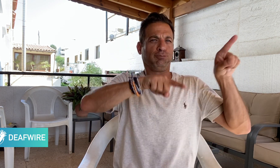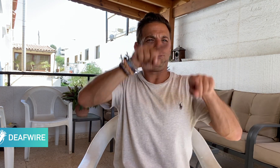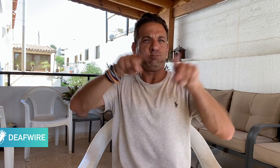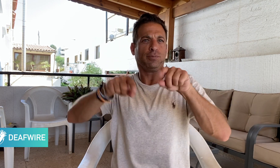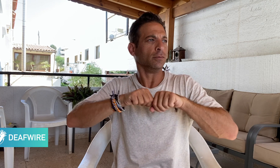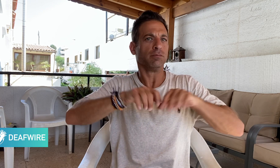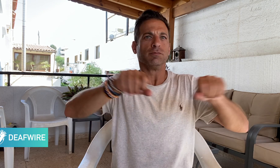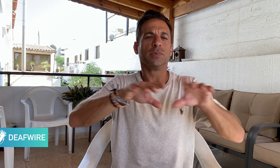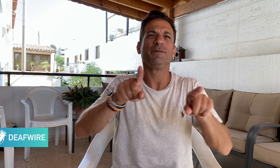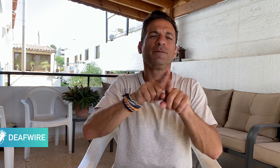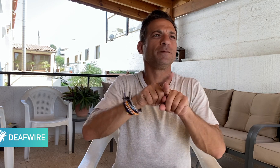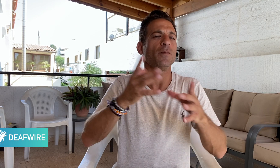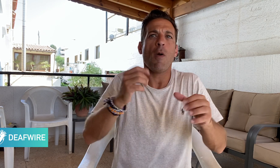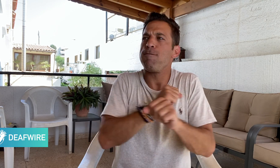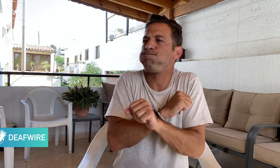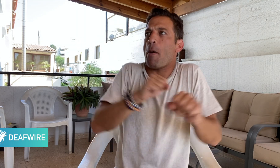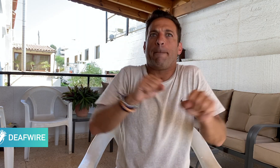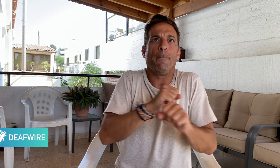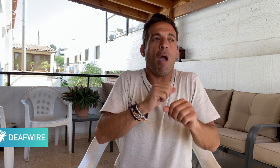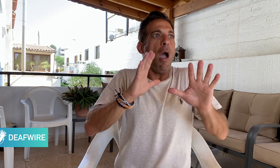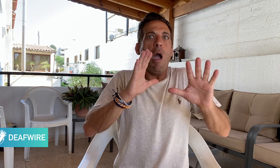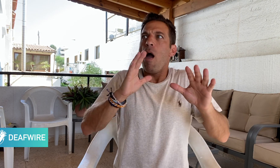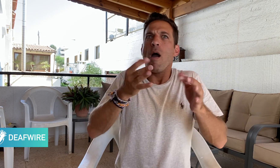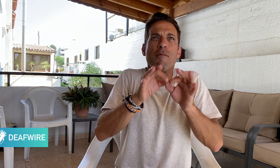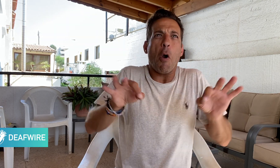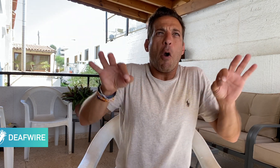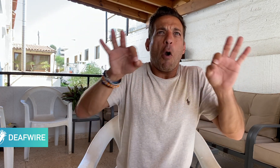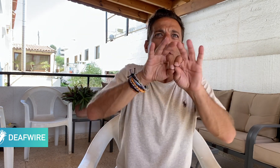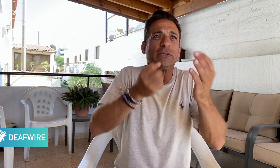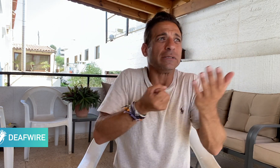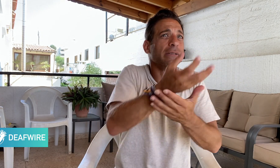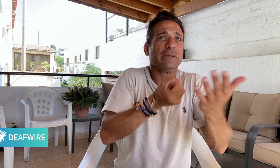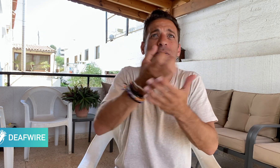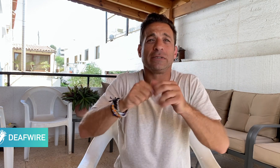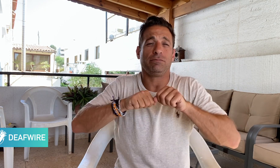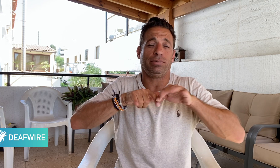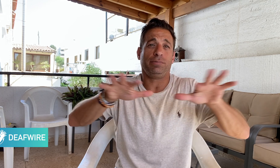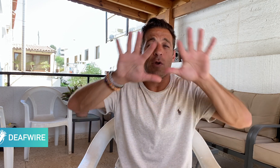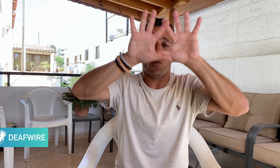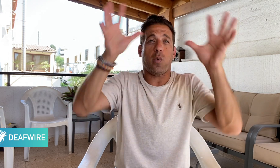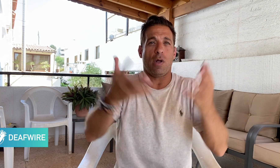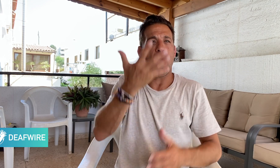or during emergency public announcements in almost 100 countries